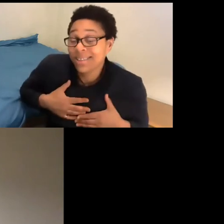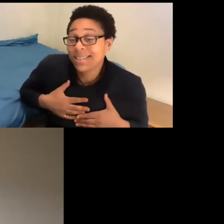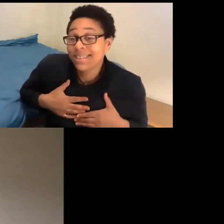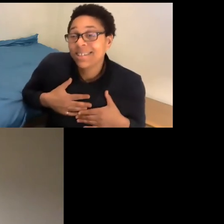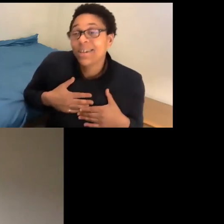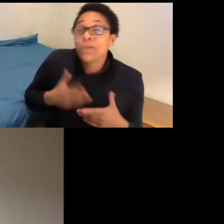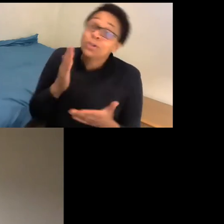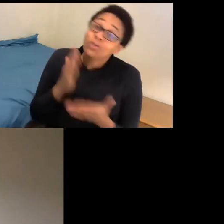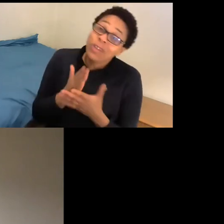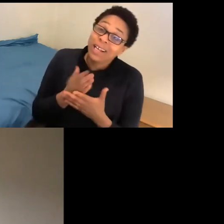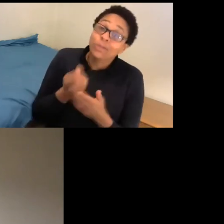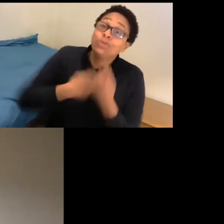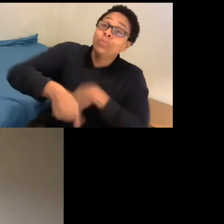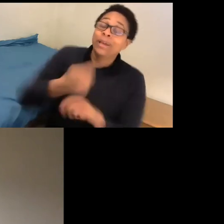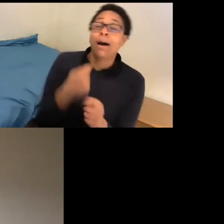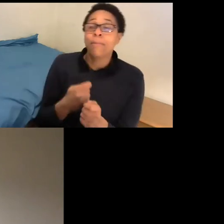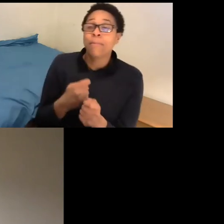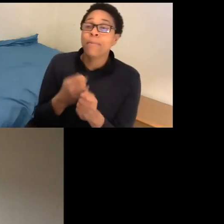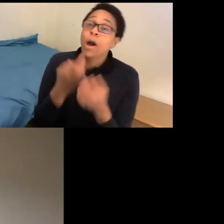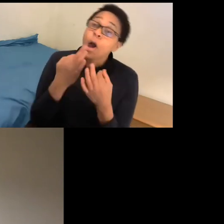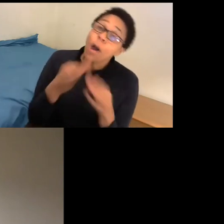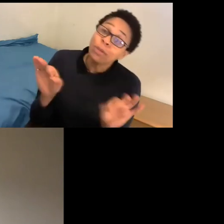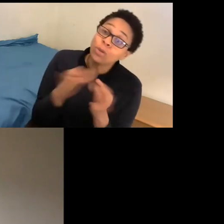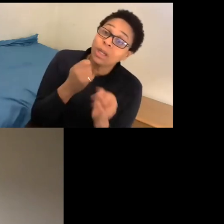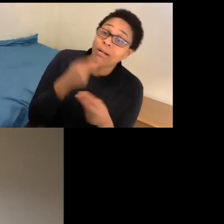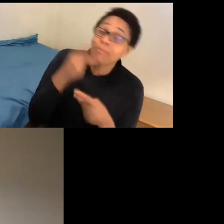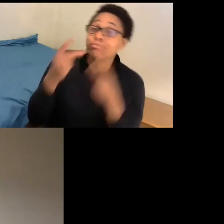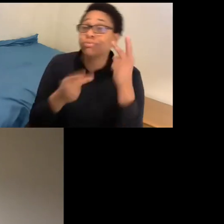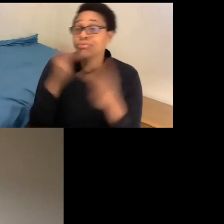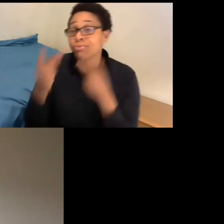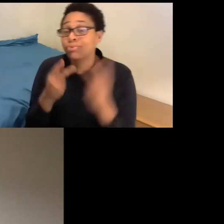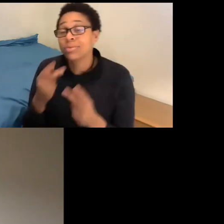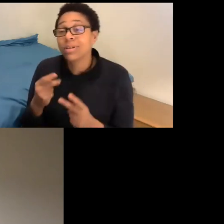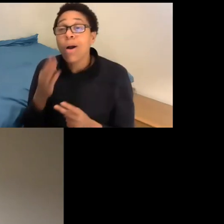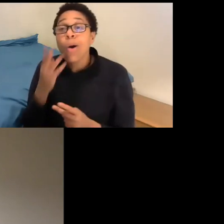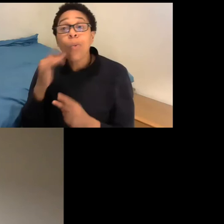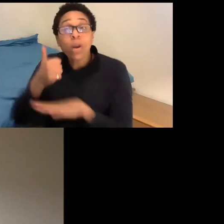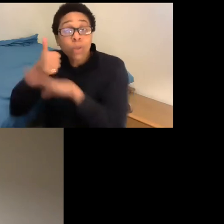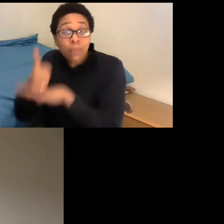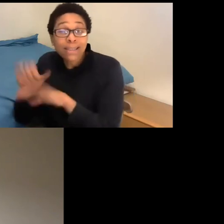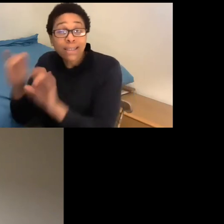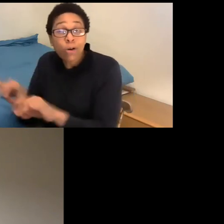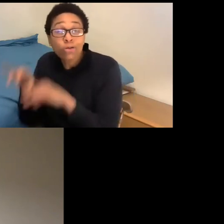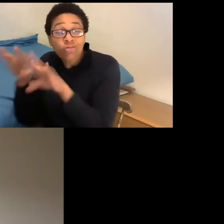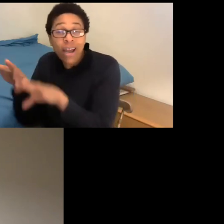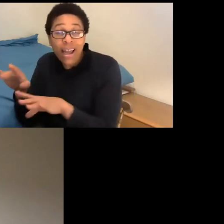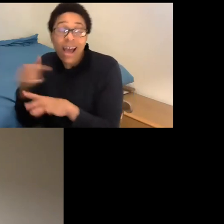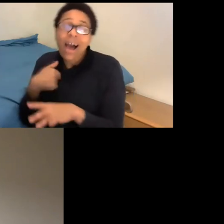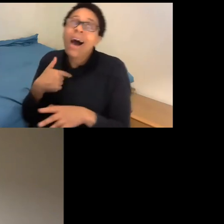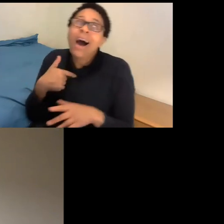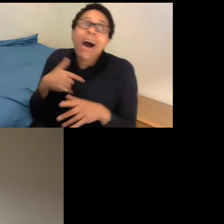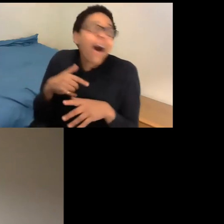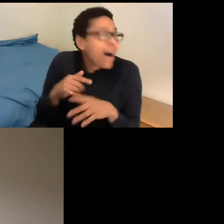I used to play open mics, write songs, and then when I went back to Malaysia, one of the things I did besides getting involved in